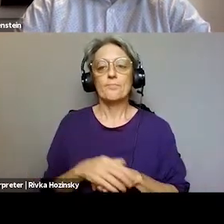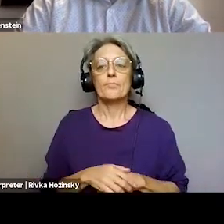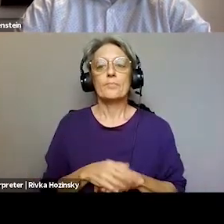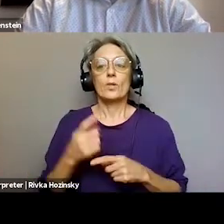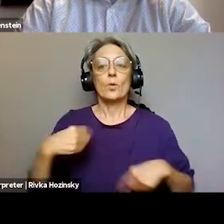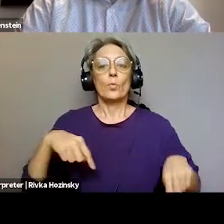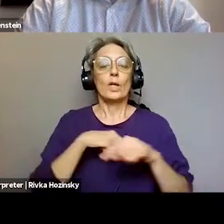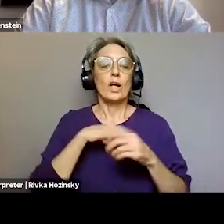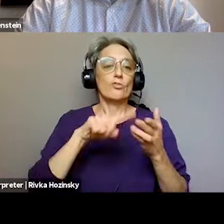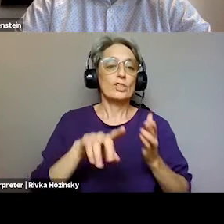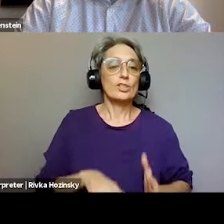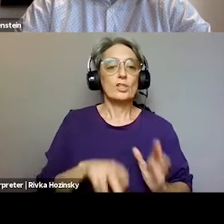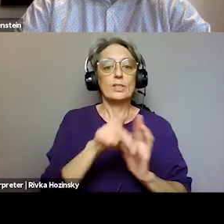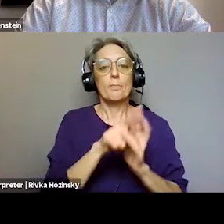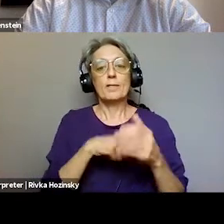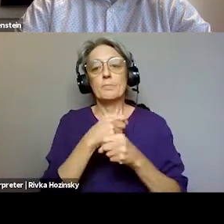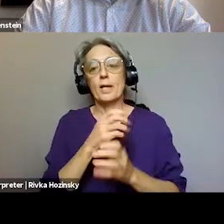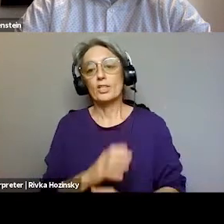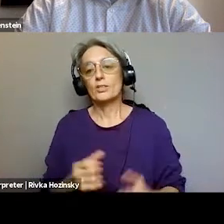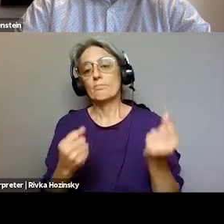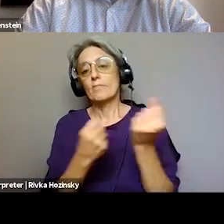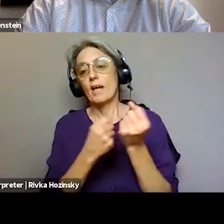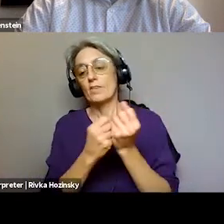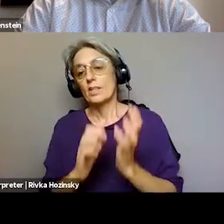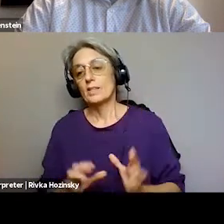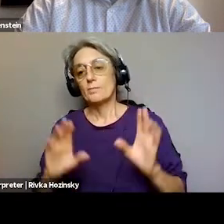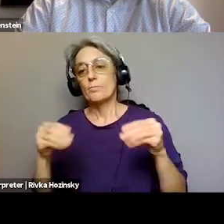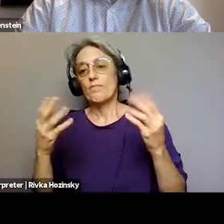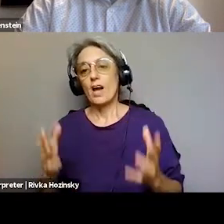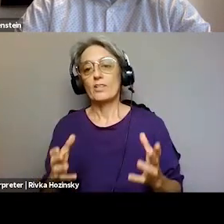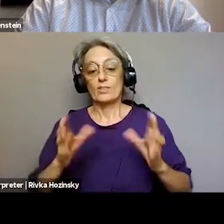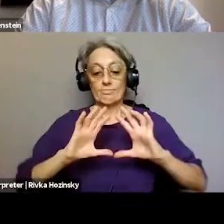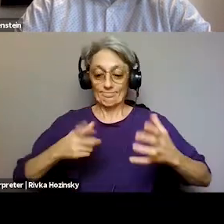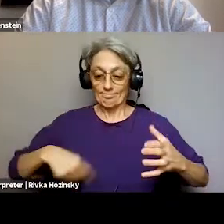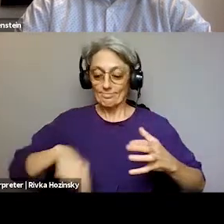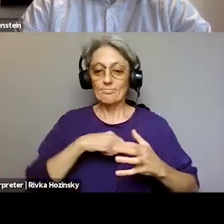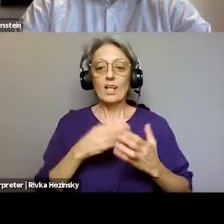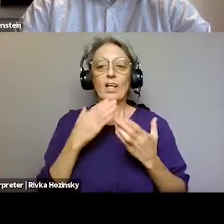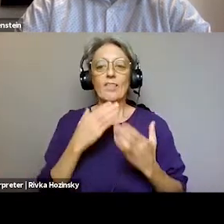advocates, providers, we appreciate the attention to this issue and the charge as Dr.